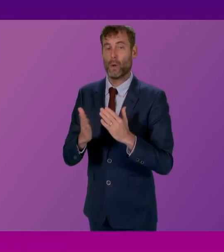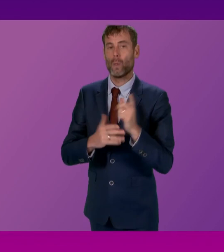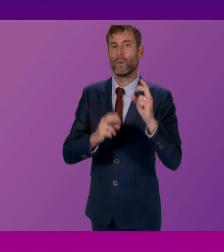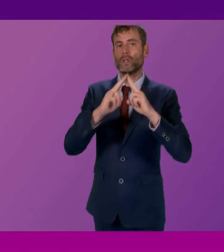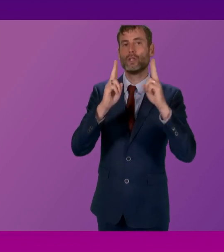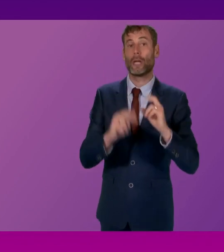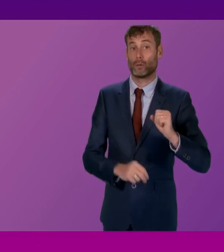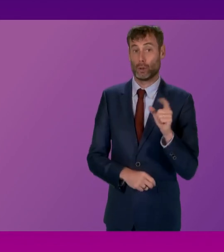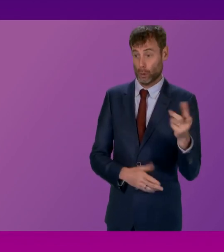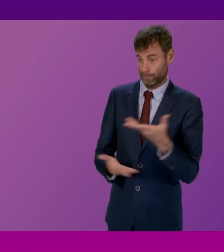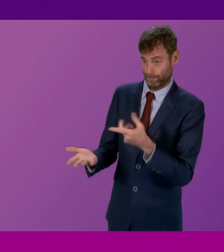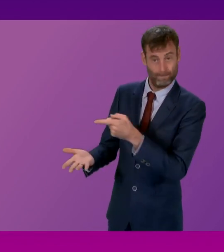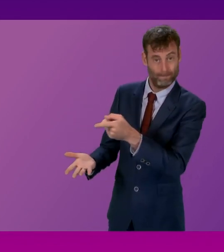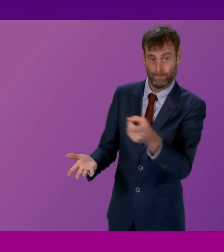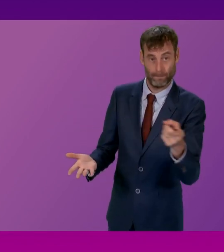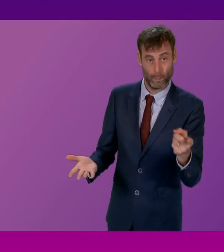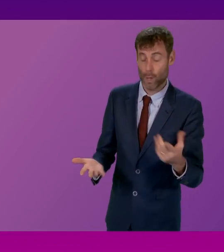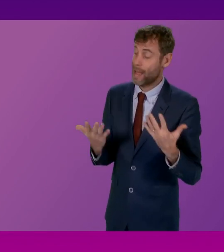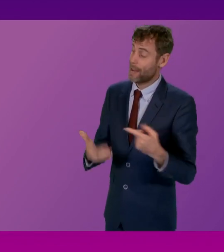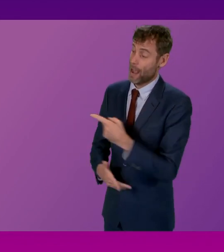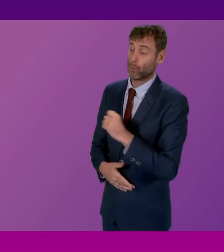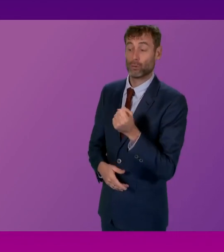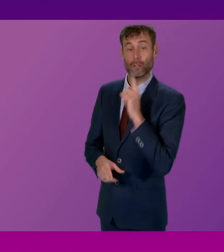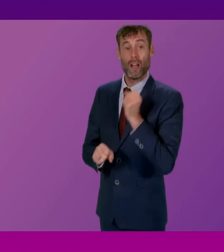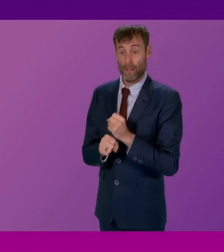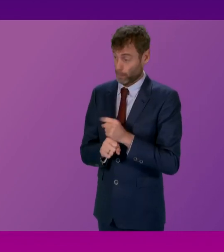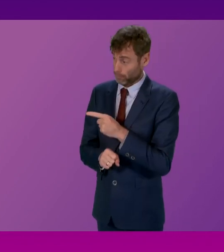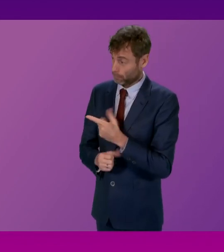Will the Scottish Government now accept that there is a housing emergency in our capital